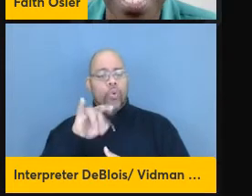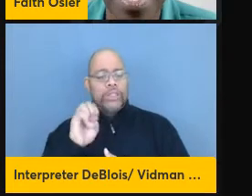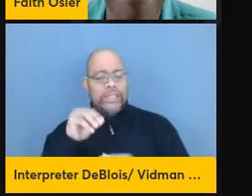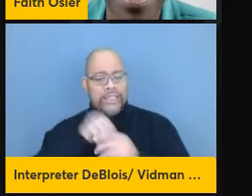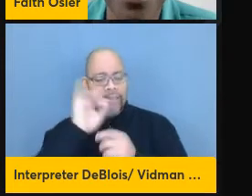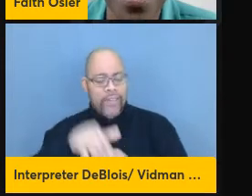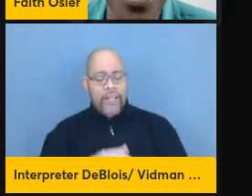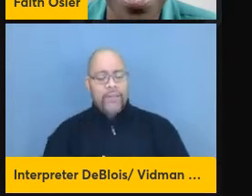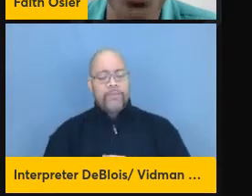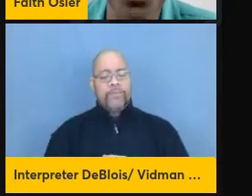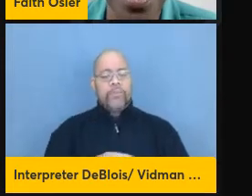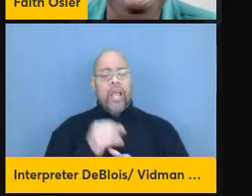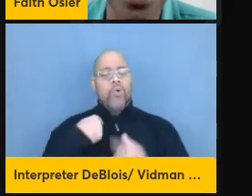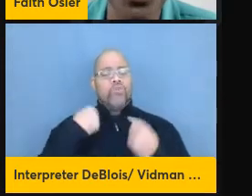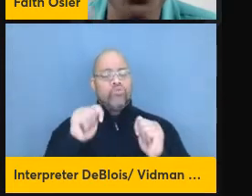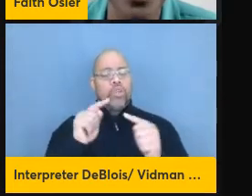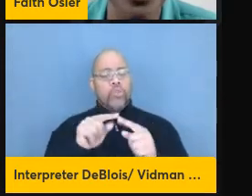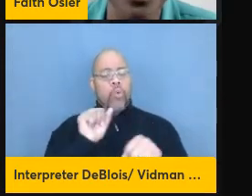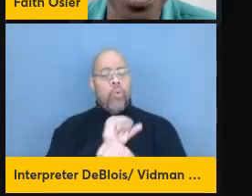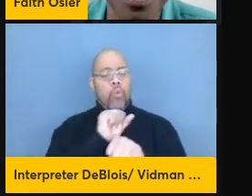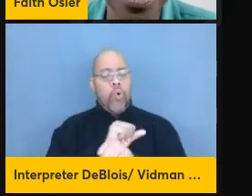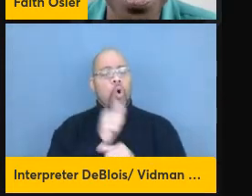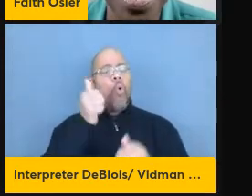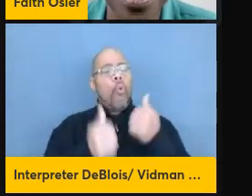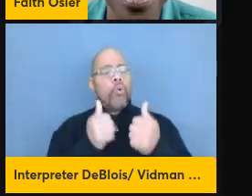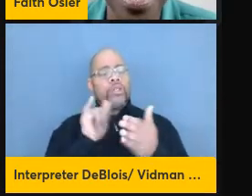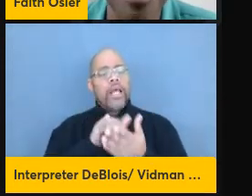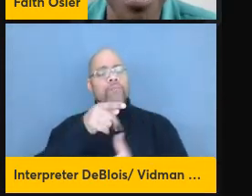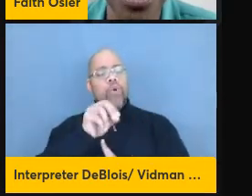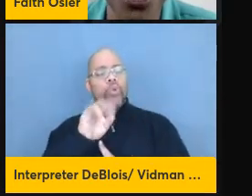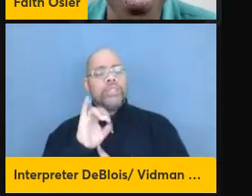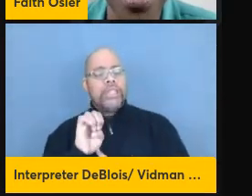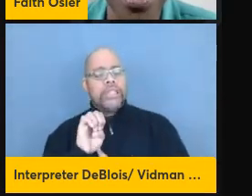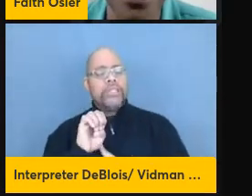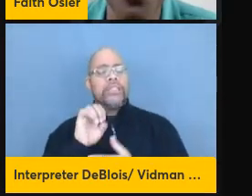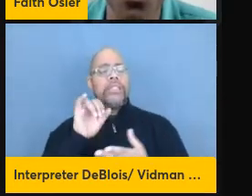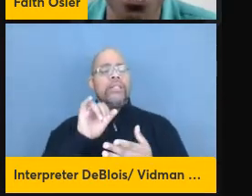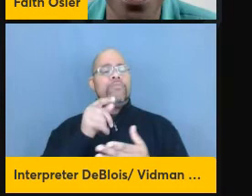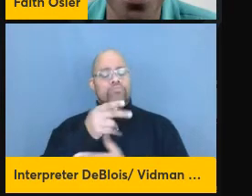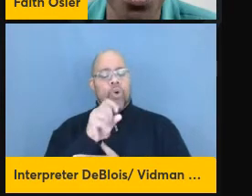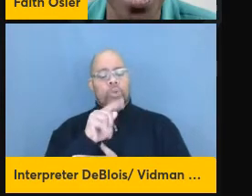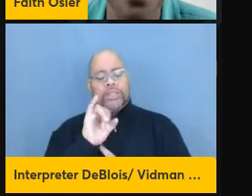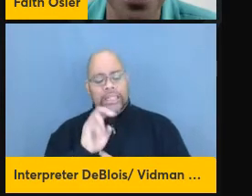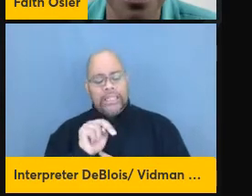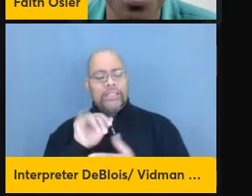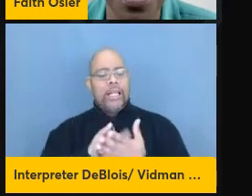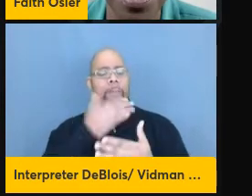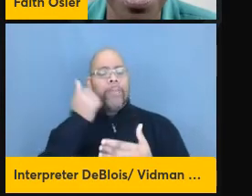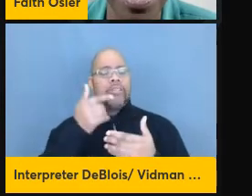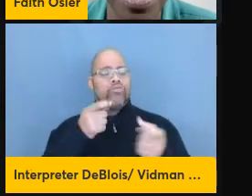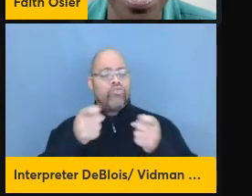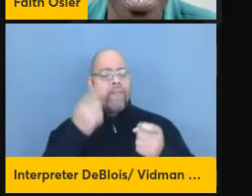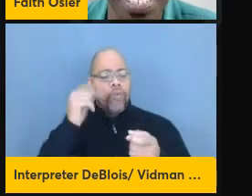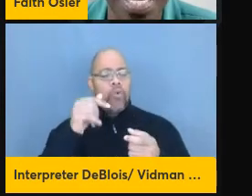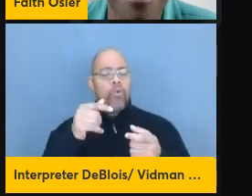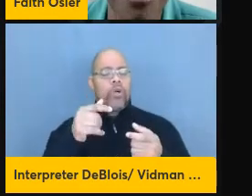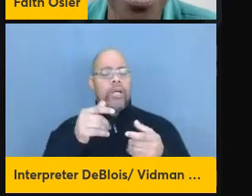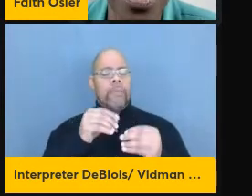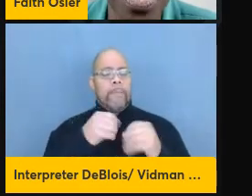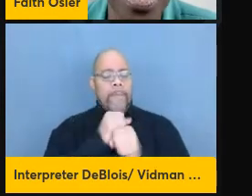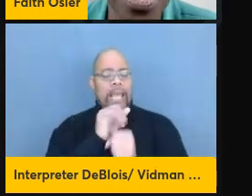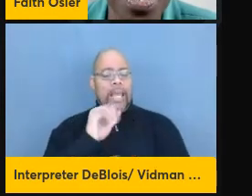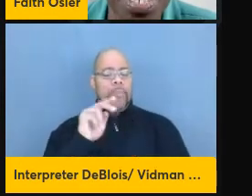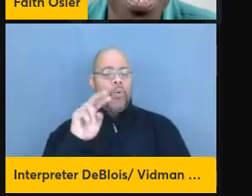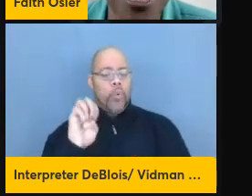And we're trying to work out which of those proteins are the best ones for driving immunity. We look at correlates of